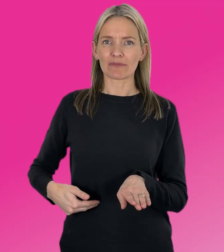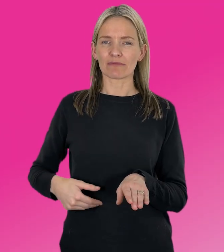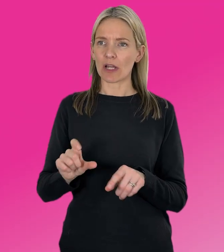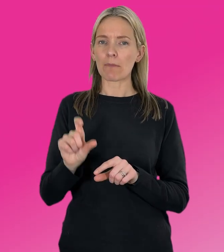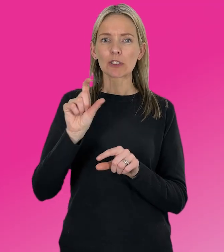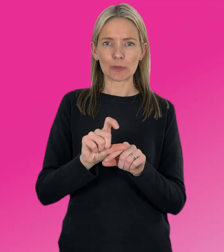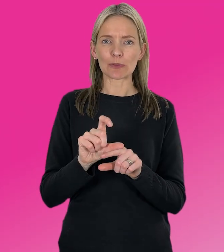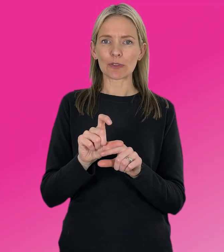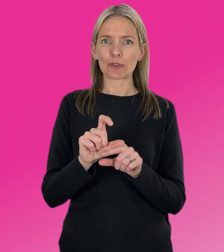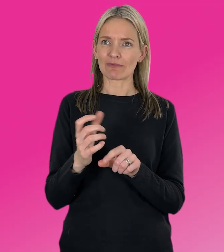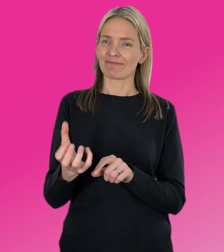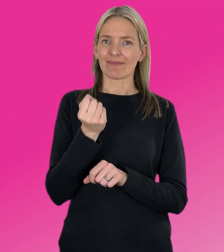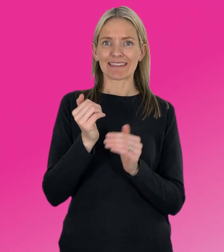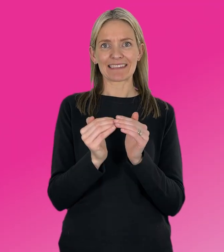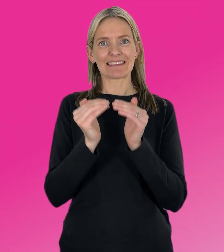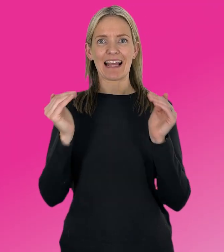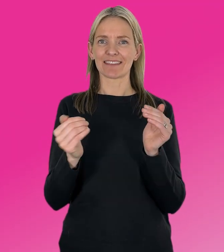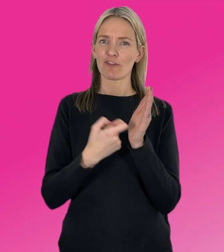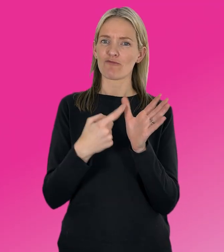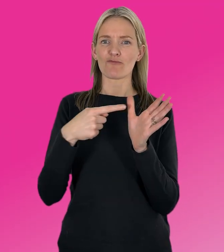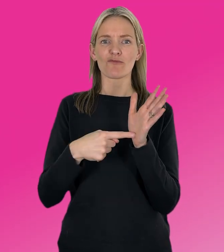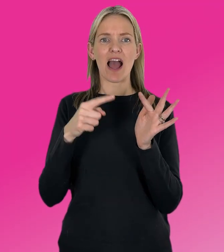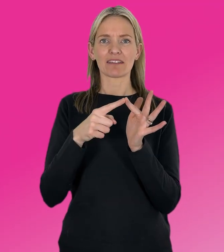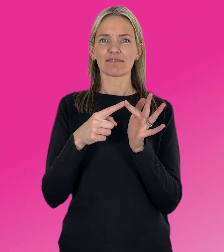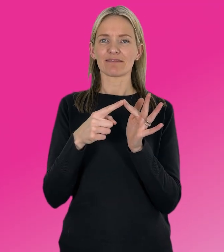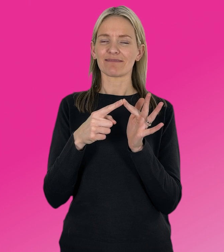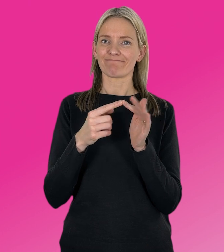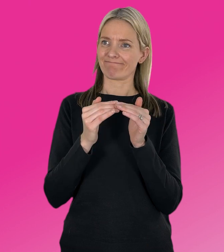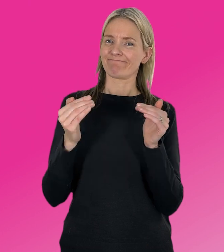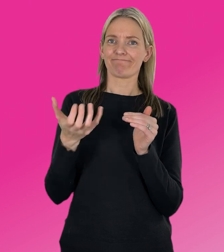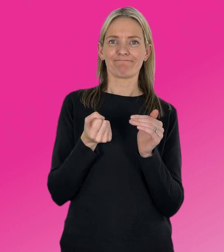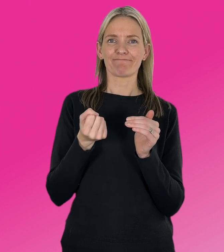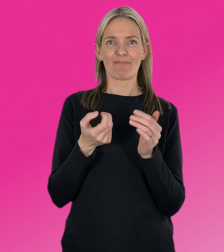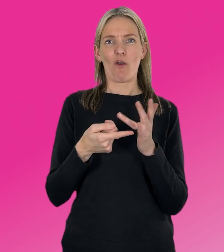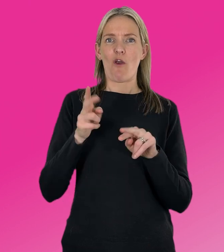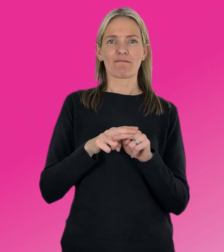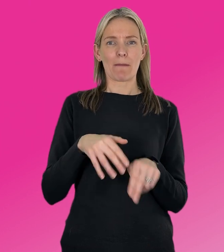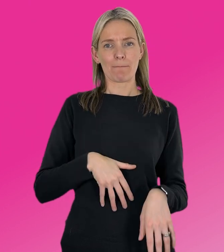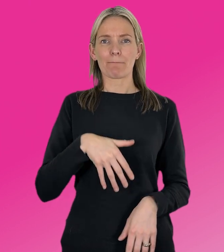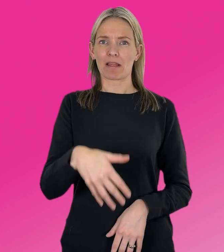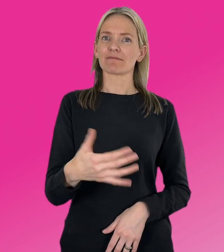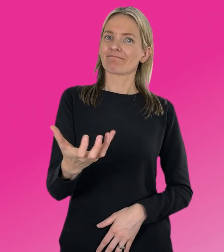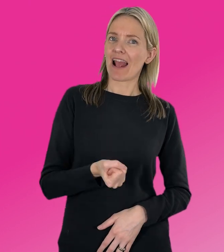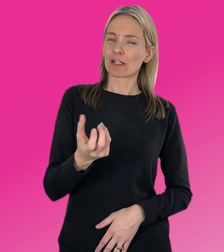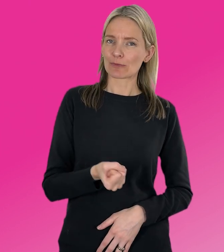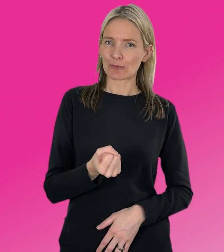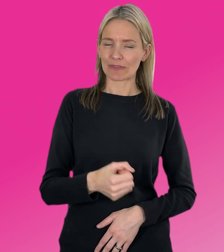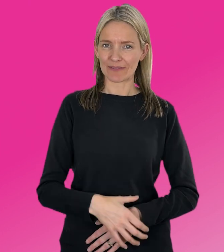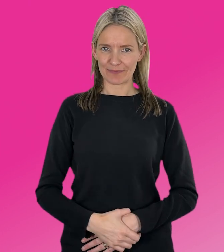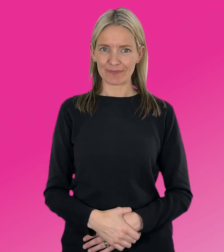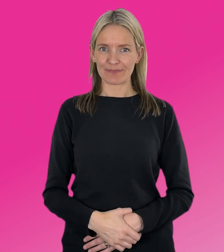to get the standard rate of Maternity Allowance.